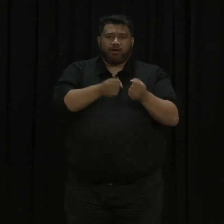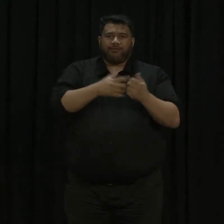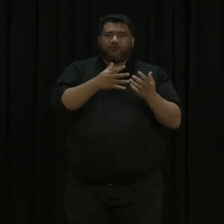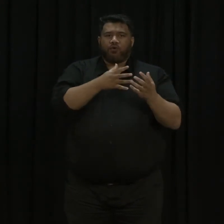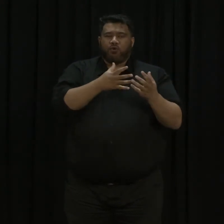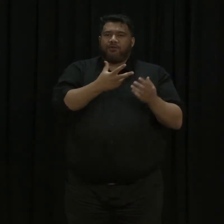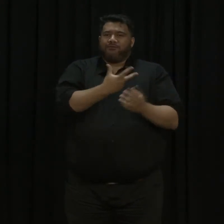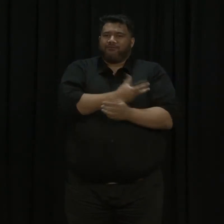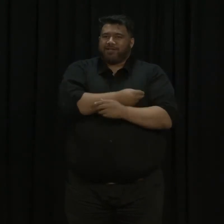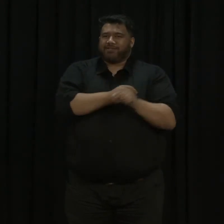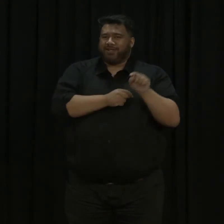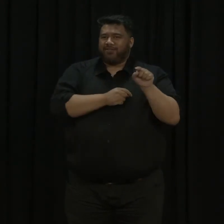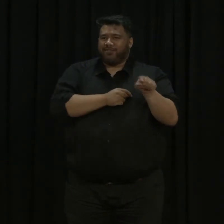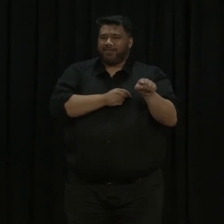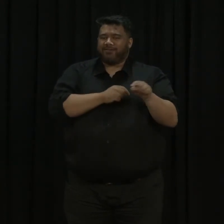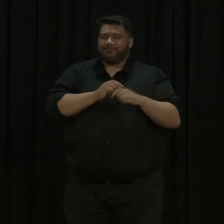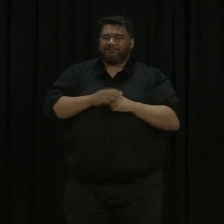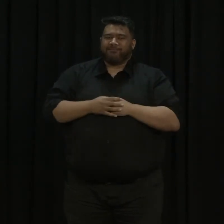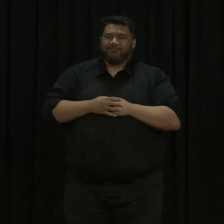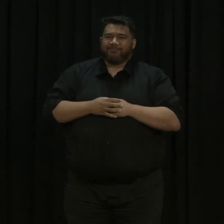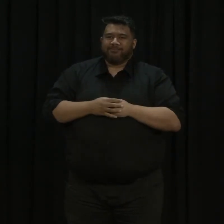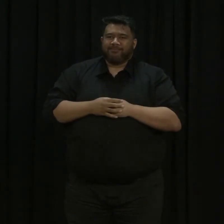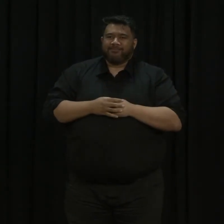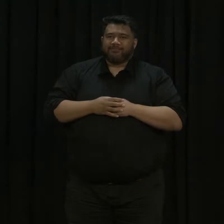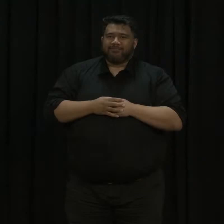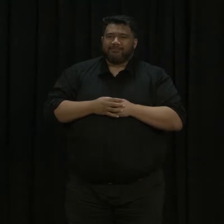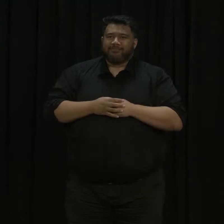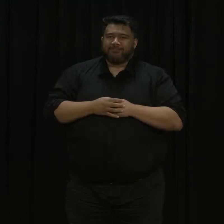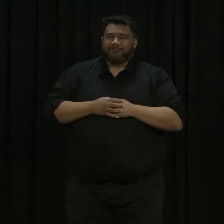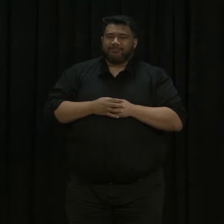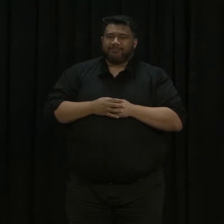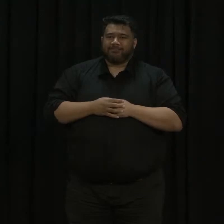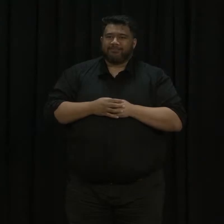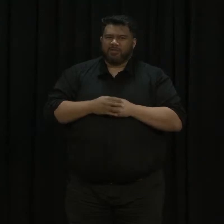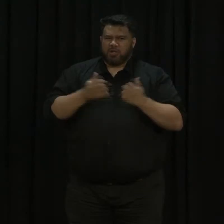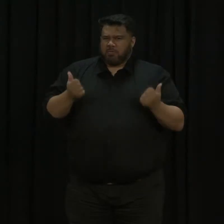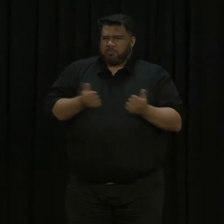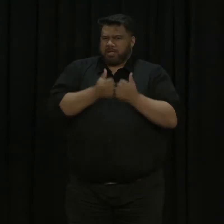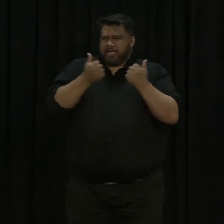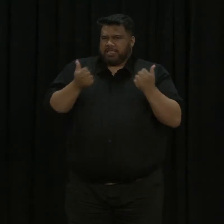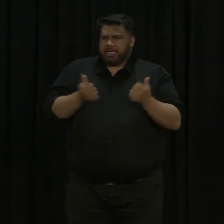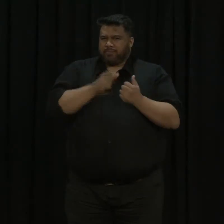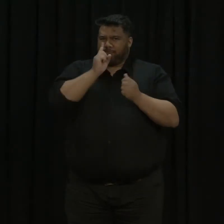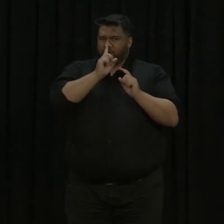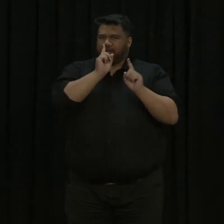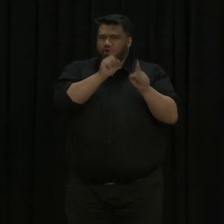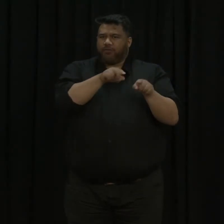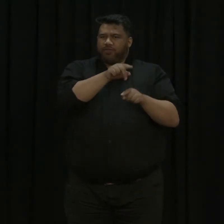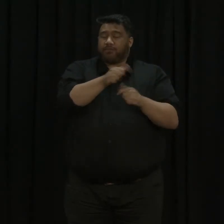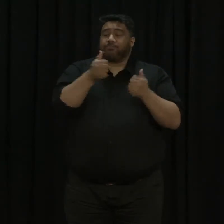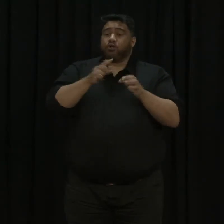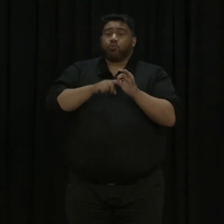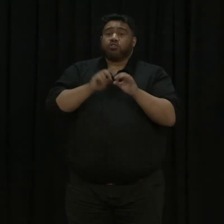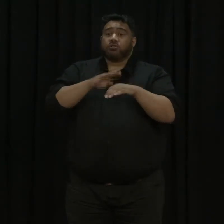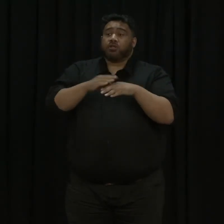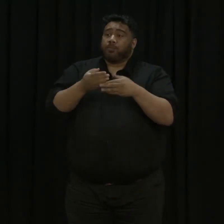this weekend's rugby matches and in Auckland you will be able to get along to Eden Park, not for sportsmen to get your vaccine there.